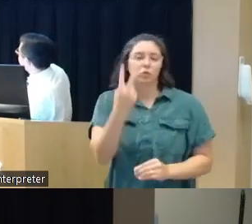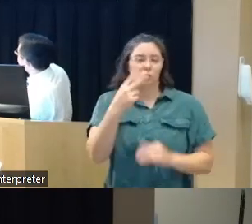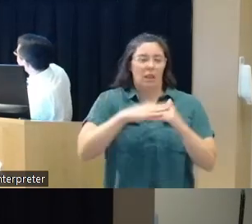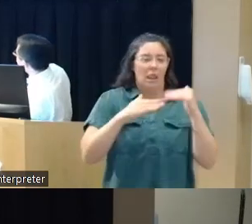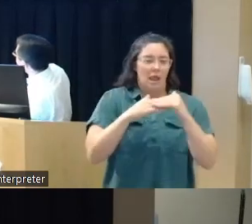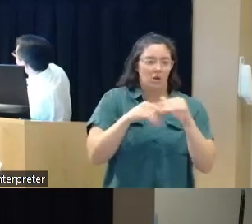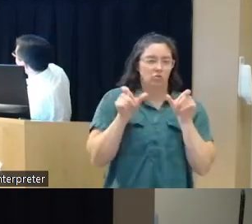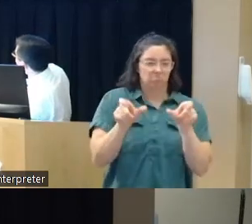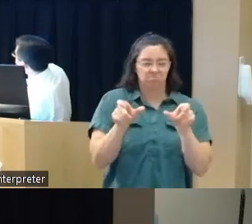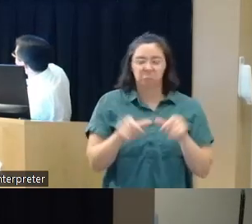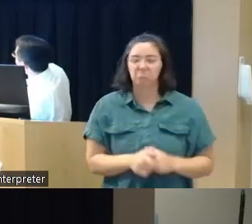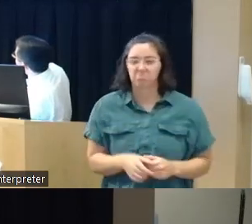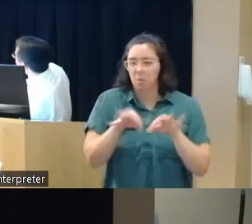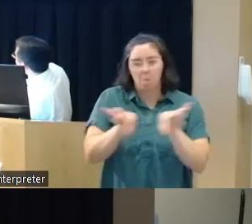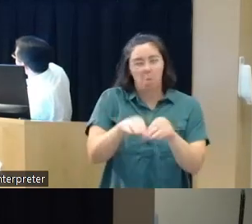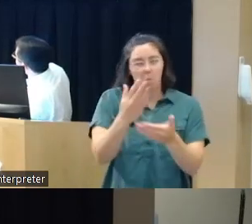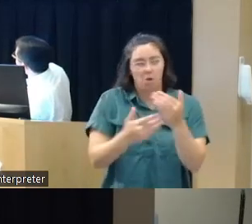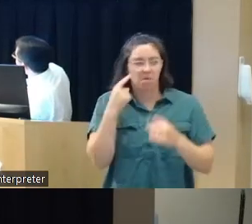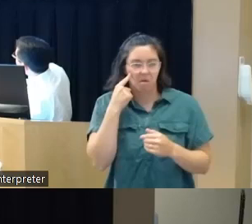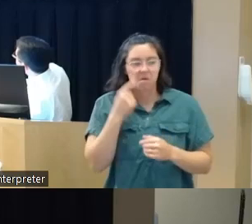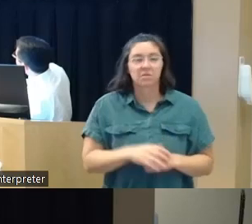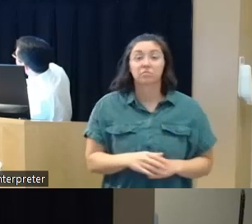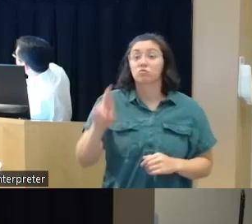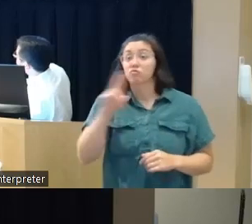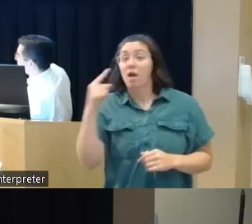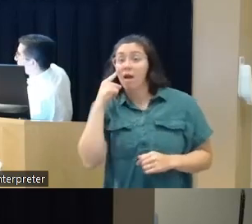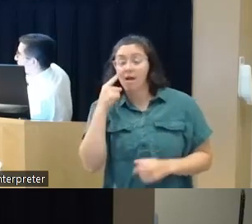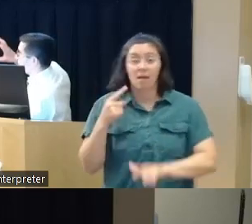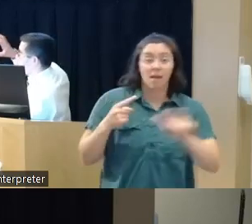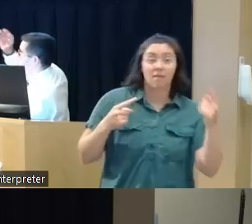are the significant layers that we found here is the right eye and here's the left eye so pretend